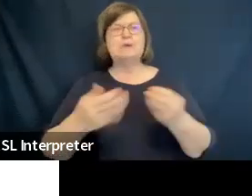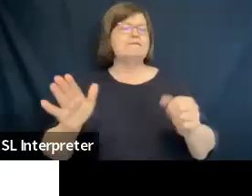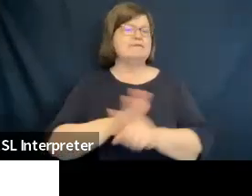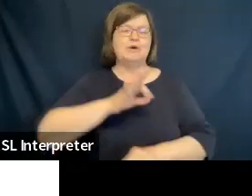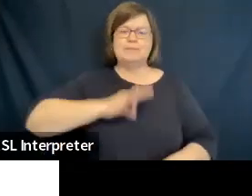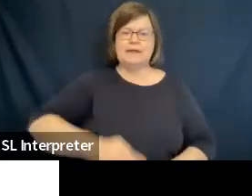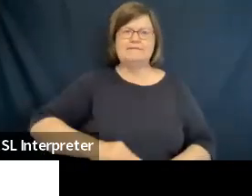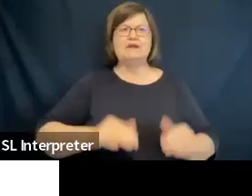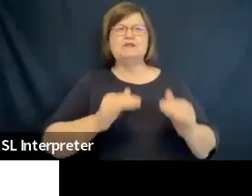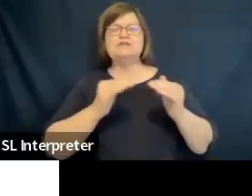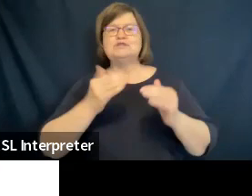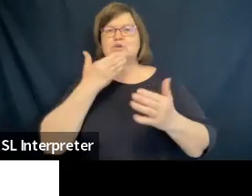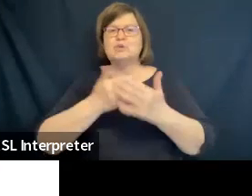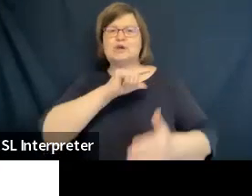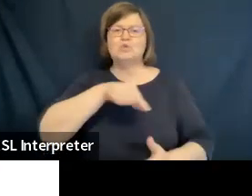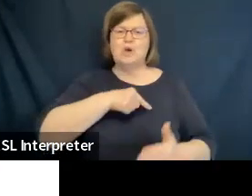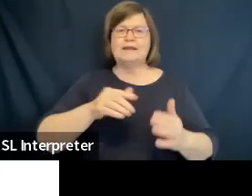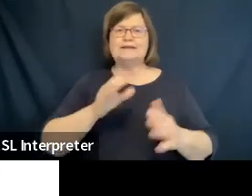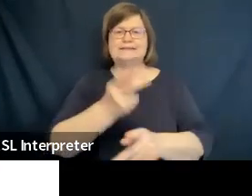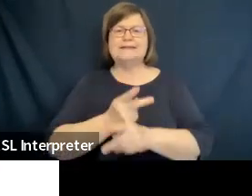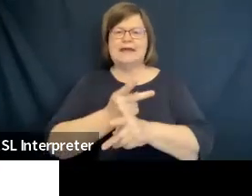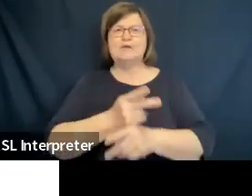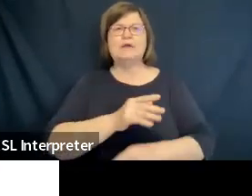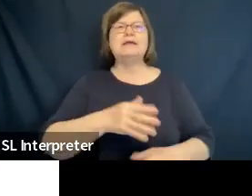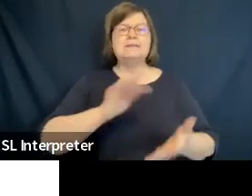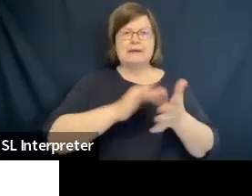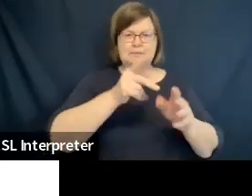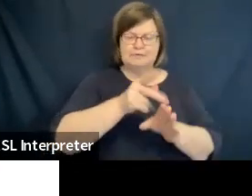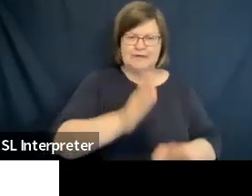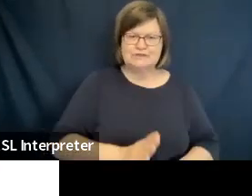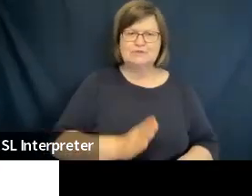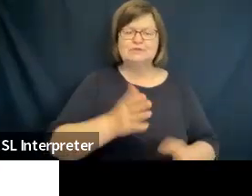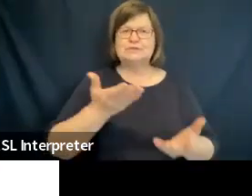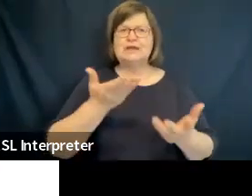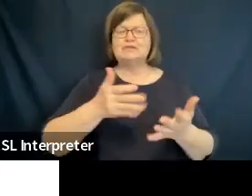quality care, medical professionals, their staff, and the care facility often need to improve their